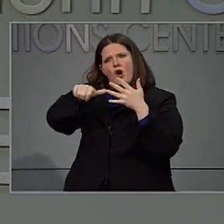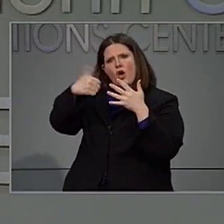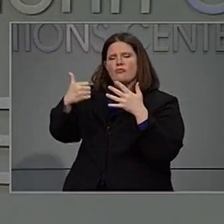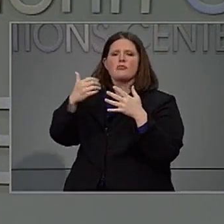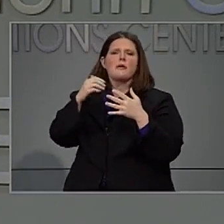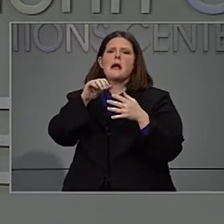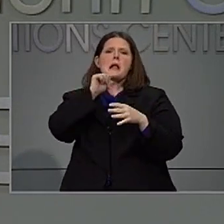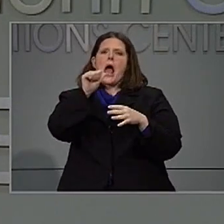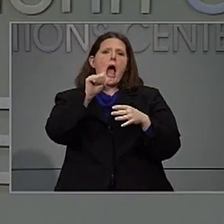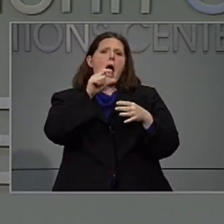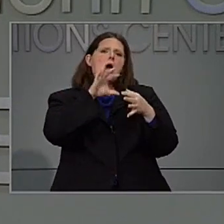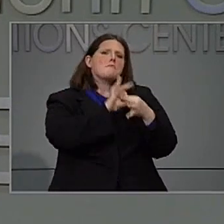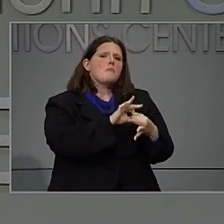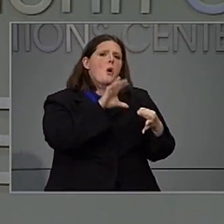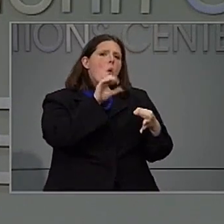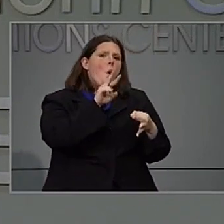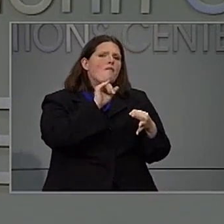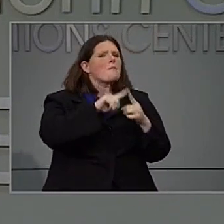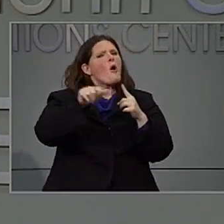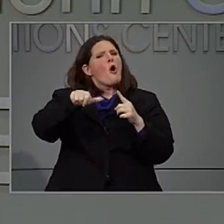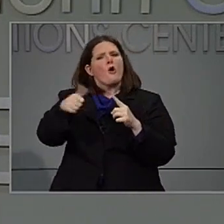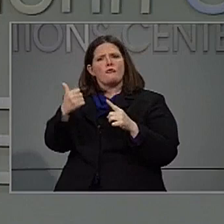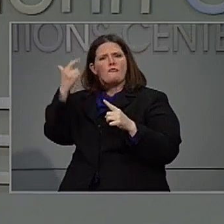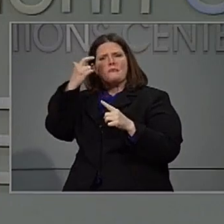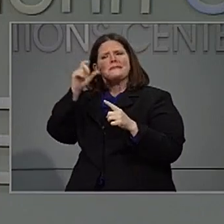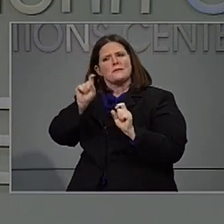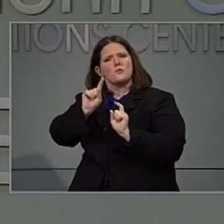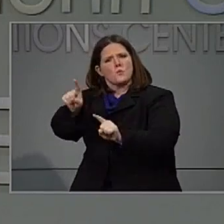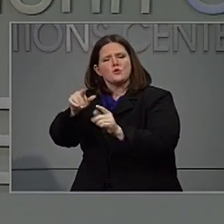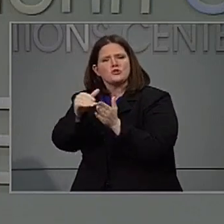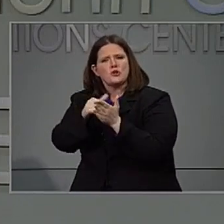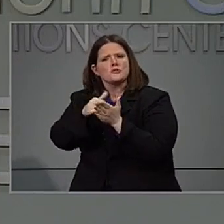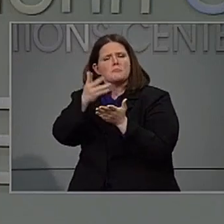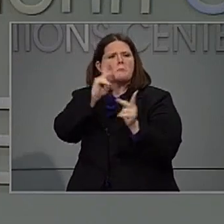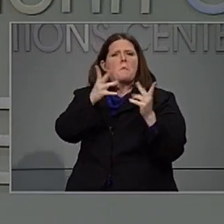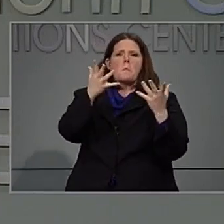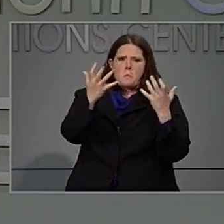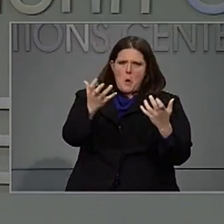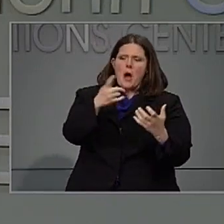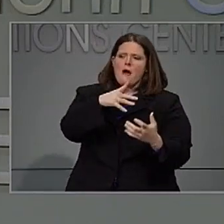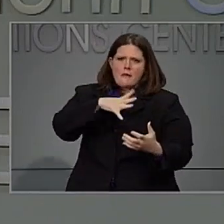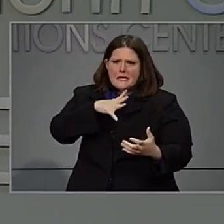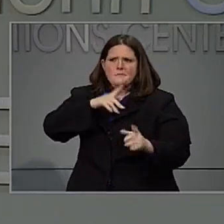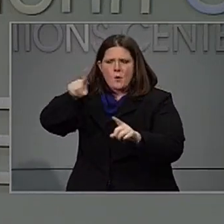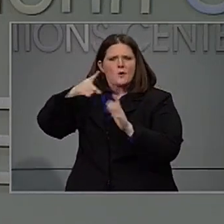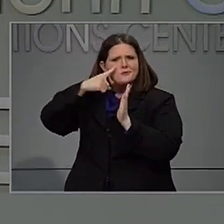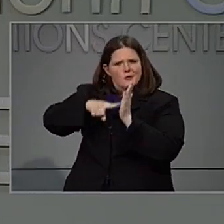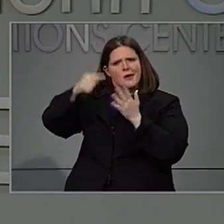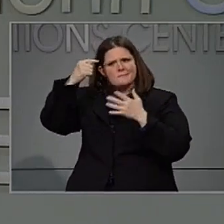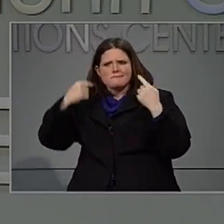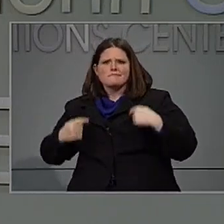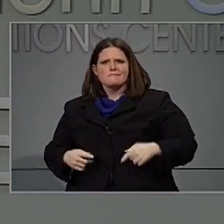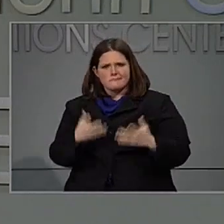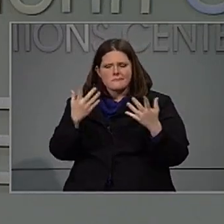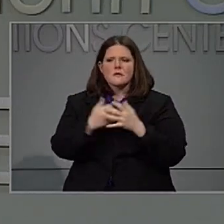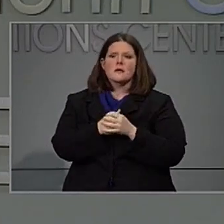DO WANT PEOPLE TO GO AND VISIT THEIR PHYSICIANS AND GO TO THE HOSPITAL TO GET NEEDED TREATMENT THAT THEY MAY HAVE